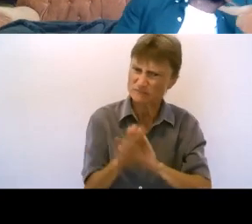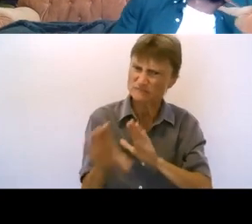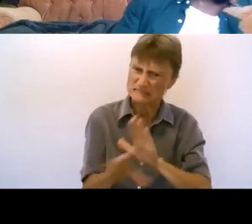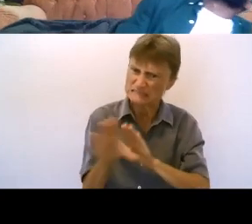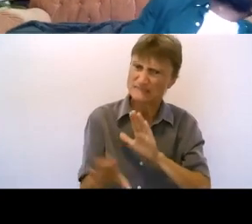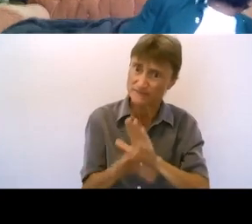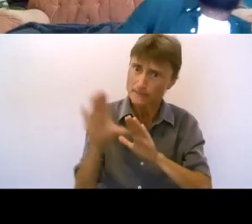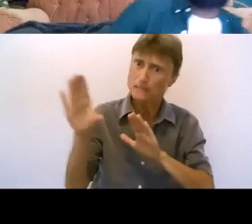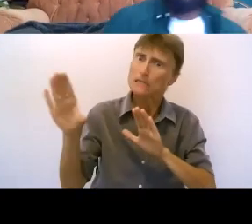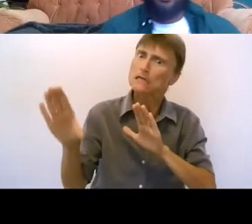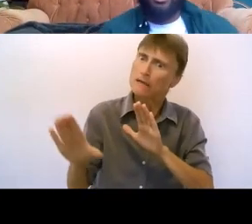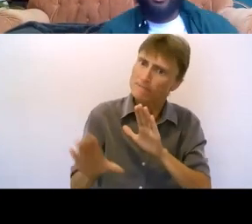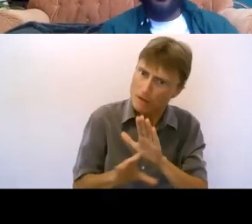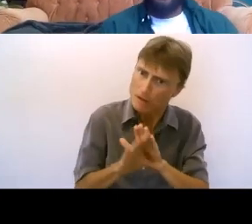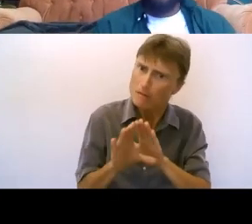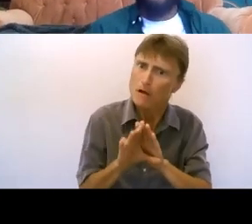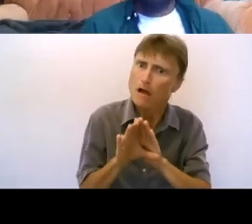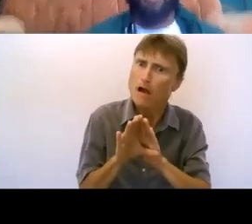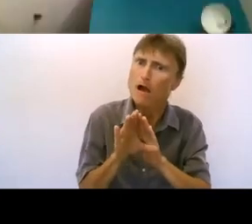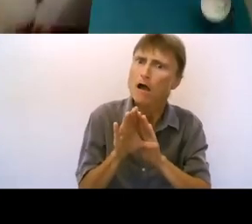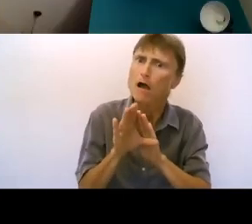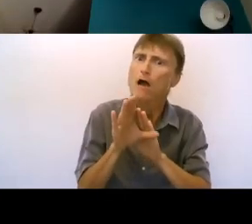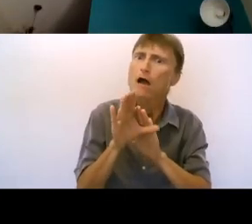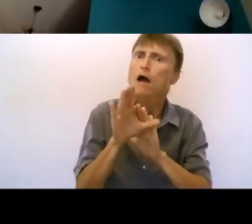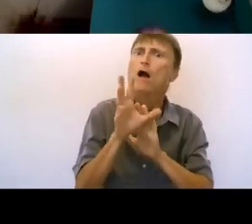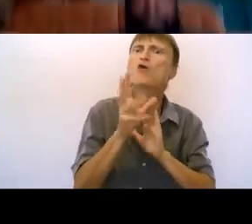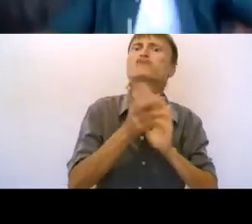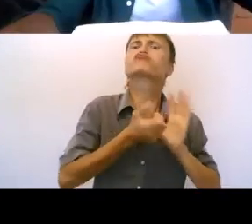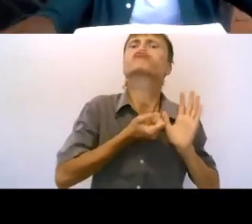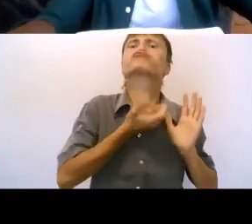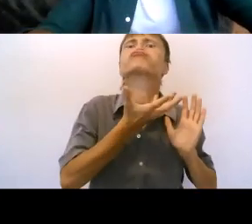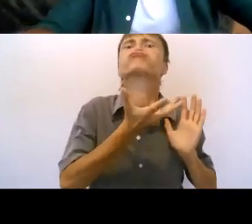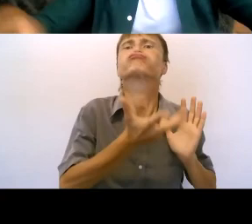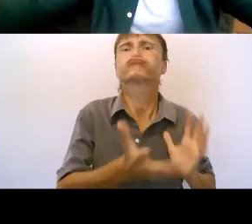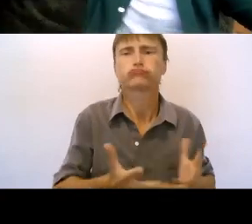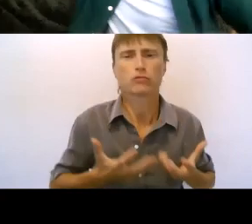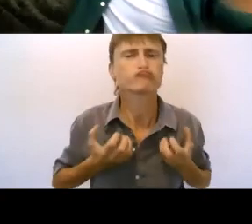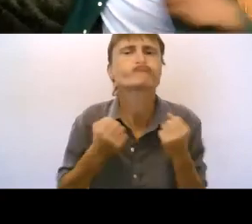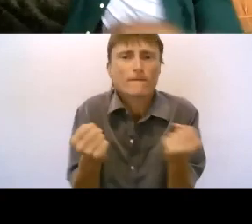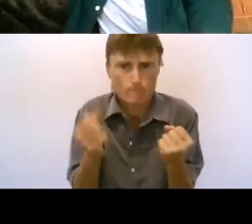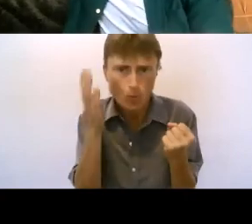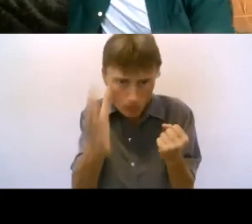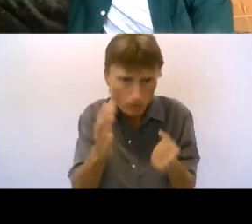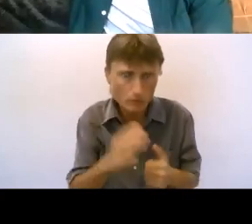and do something within your community because it's more than just showing up at these events